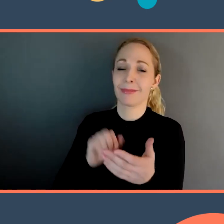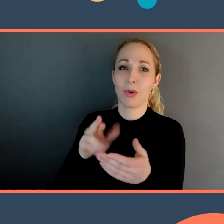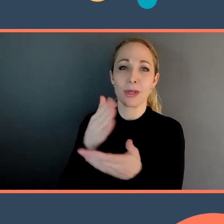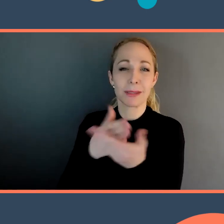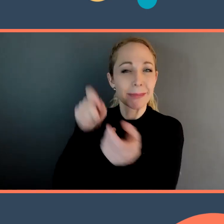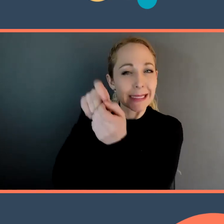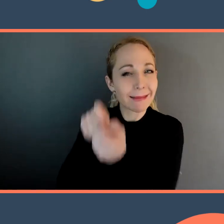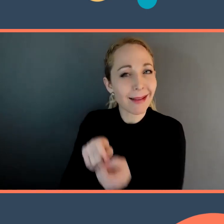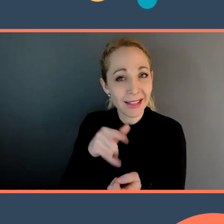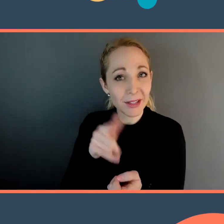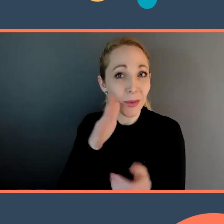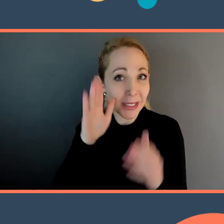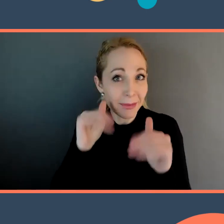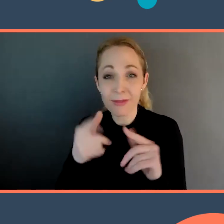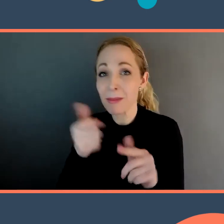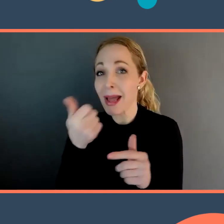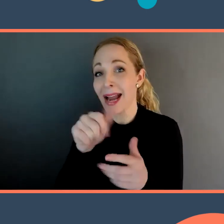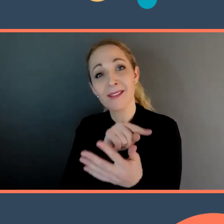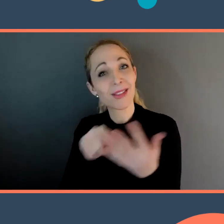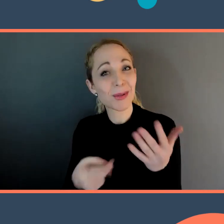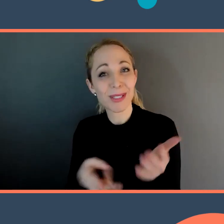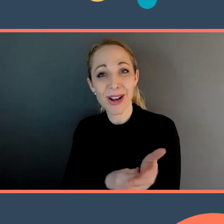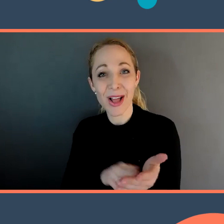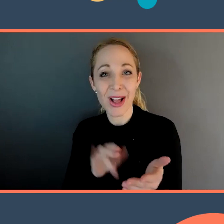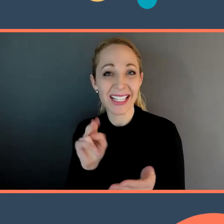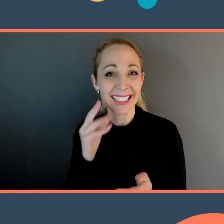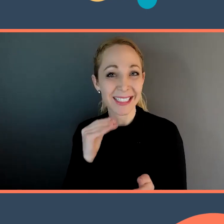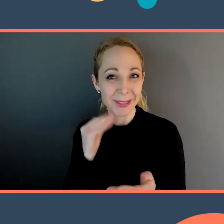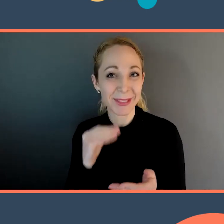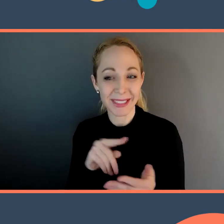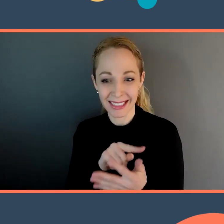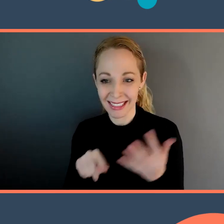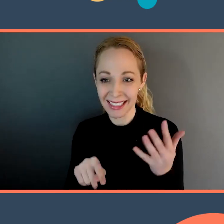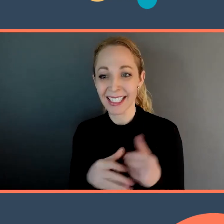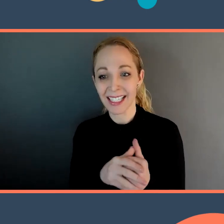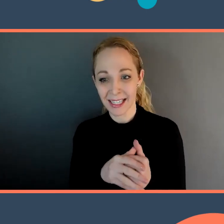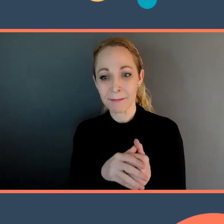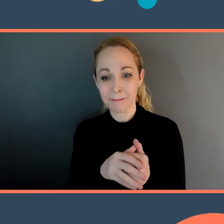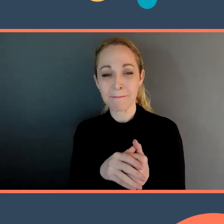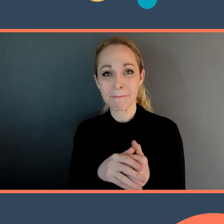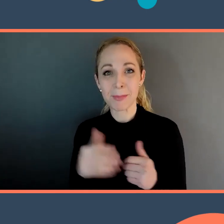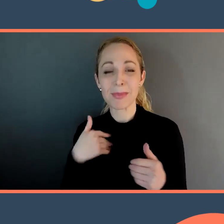YOU WOULD EXPECT FROM ANY OF THESE LOGGED IN EXPERIENCES.